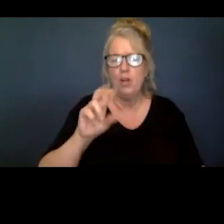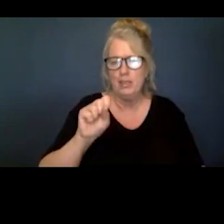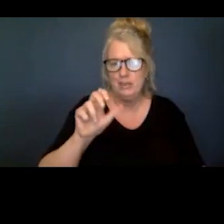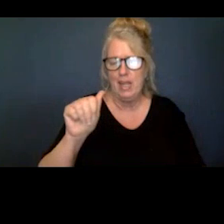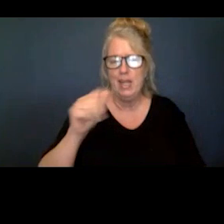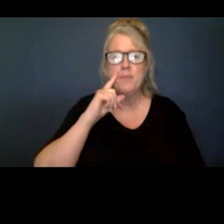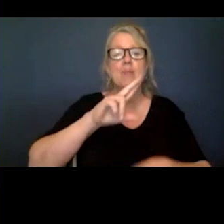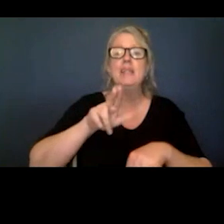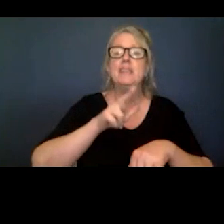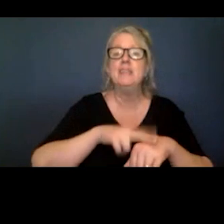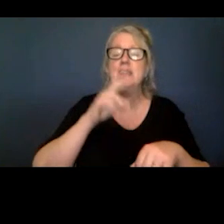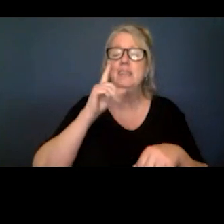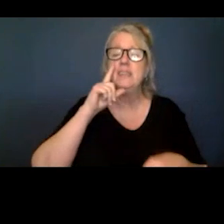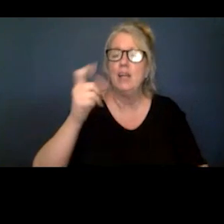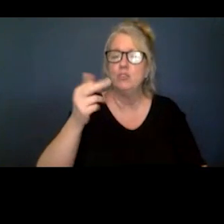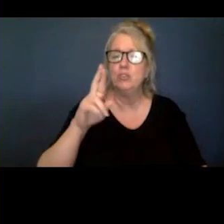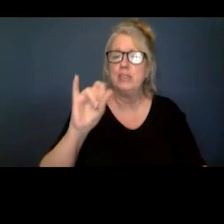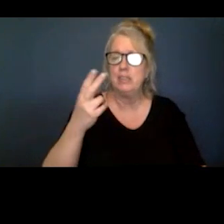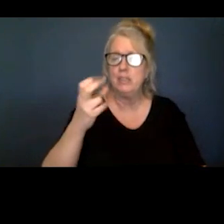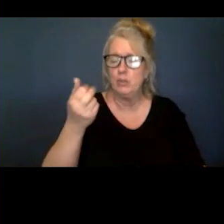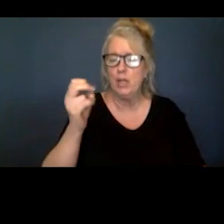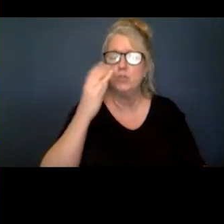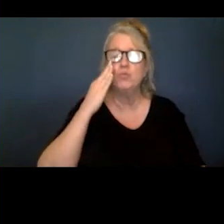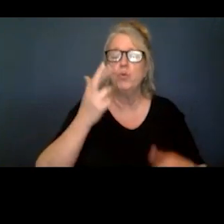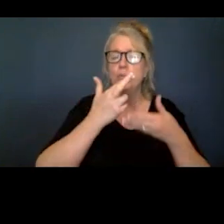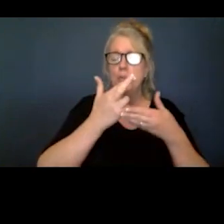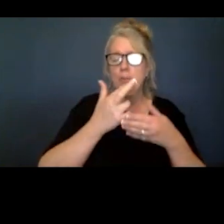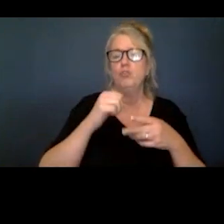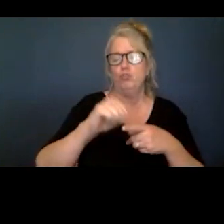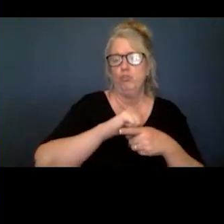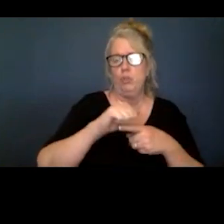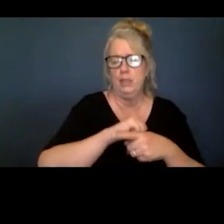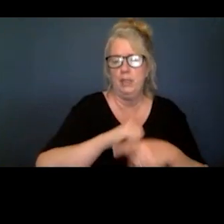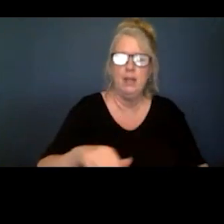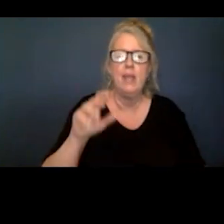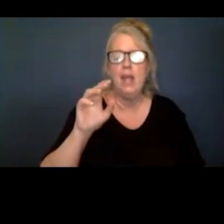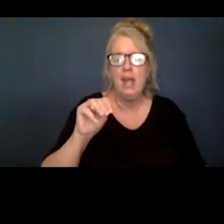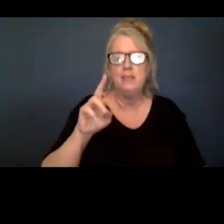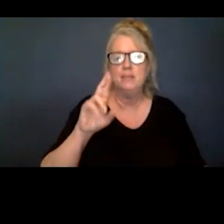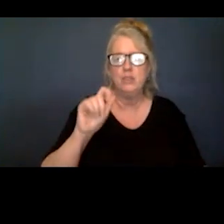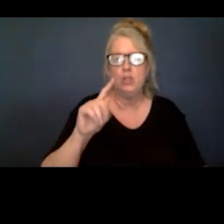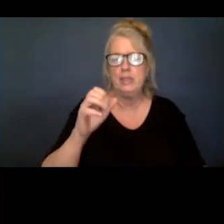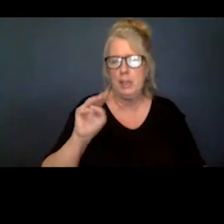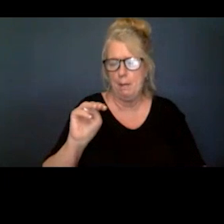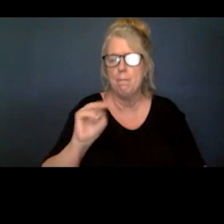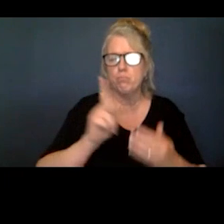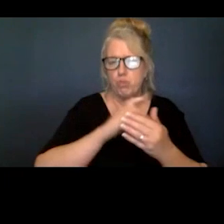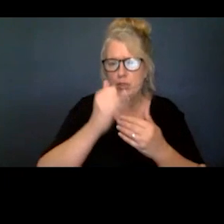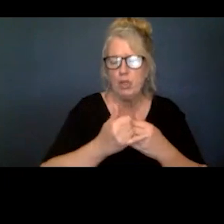National Clearinghouse of Rehabilitation Training Materials (NCRTM) Project. I'm joined today by